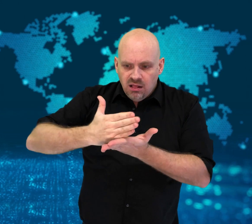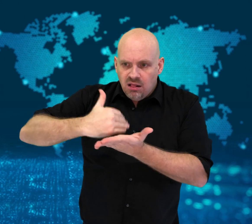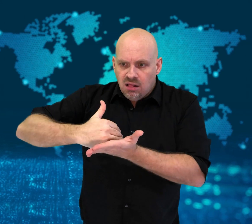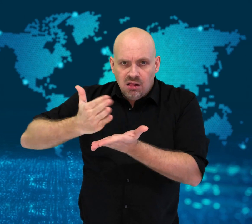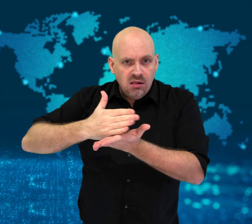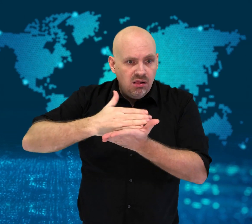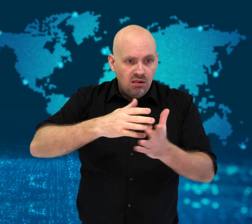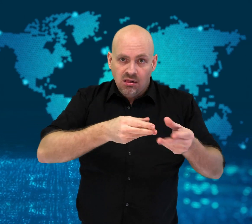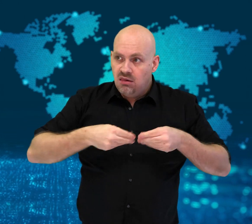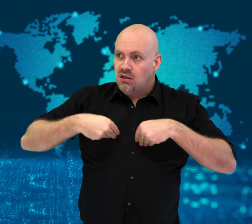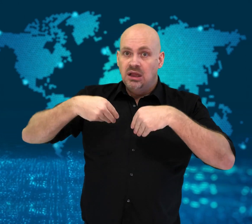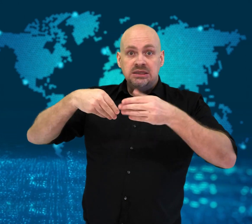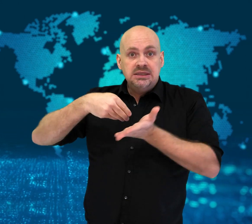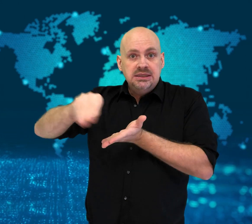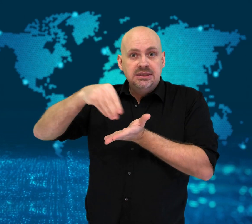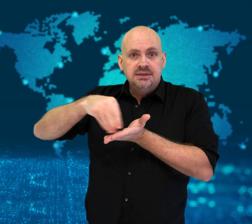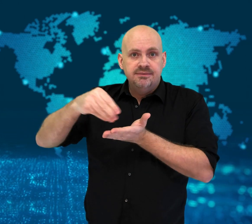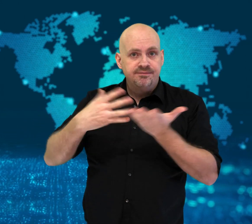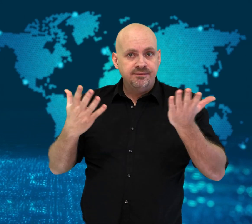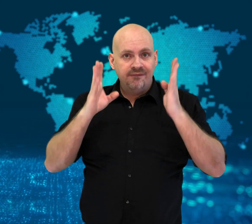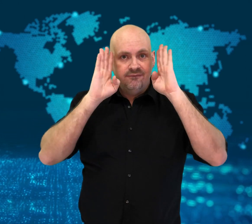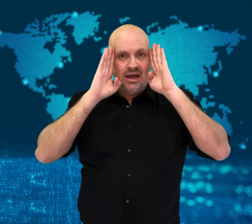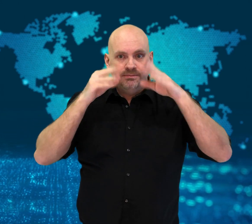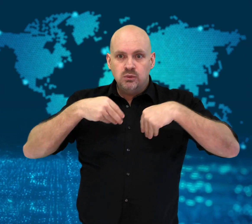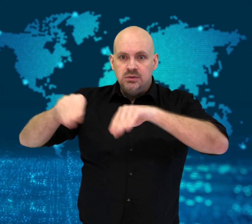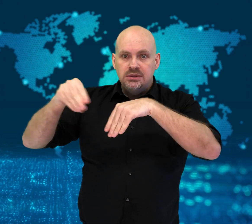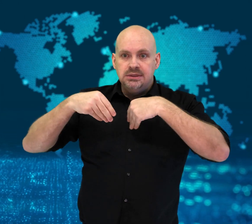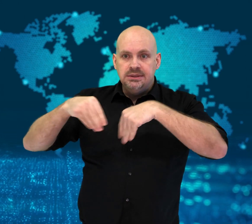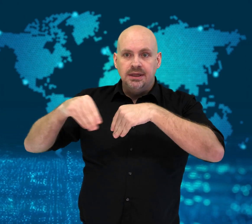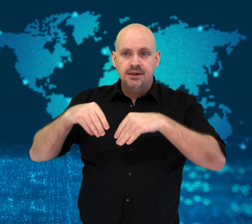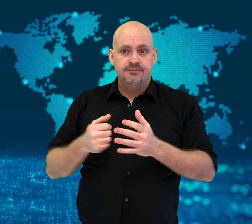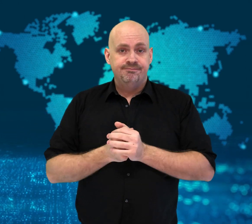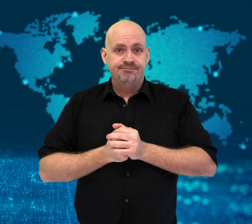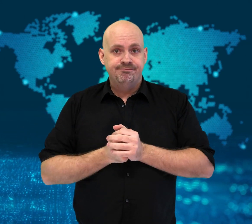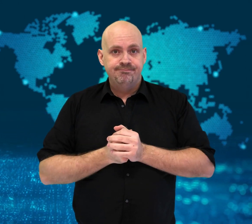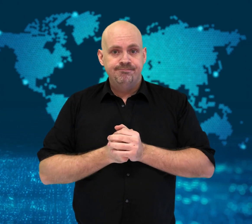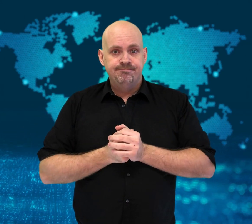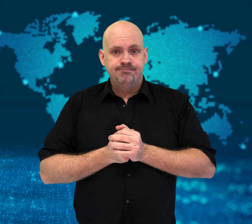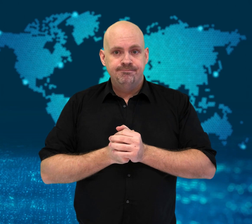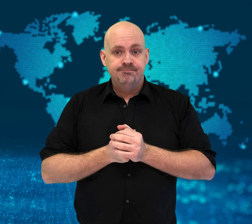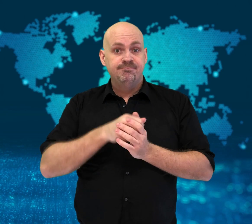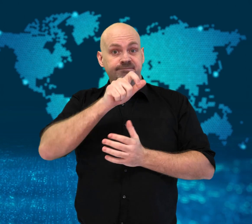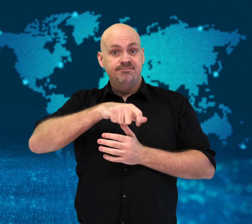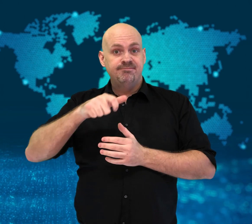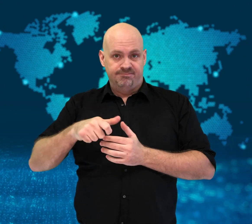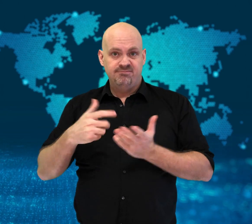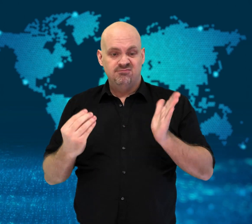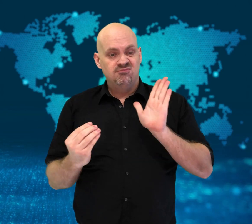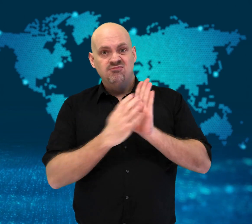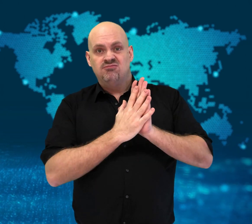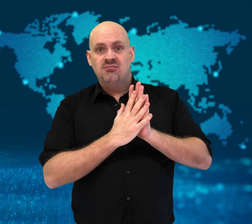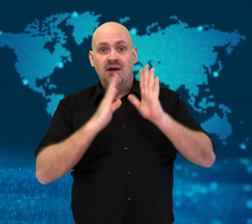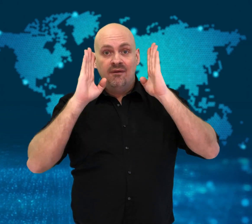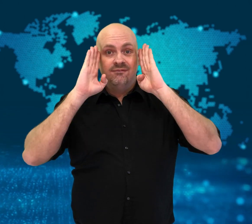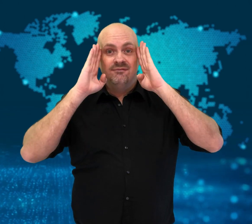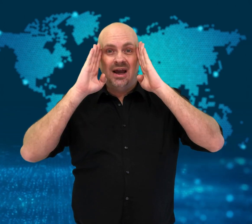on Facebook. Sellers are listing plots of land in the Brazilian